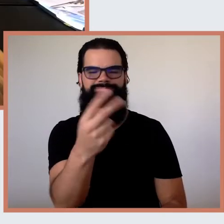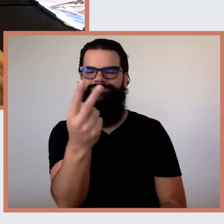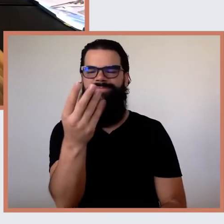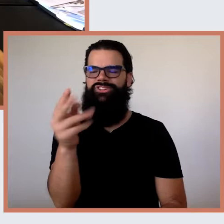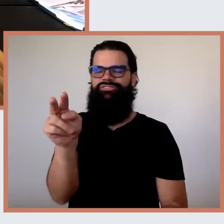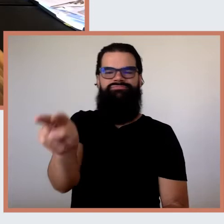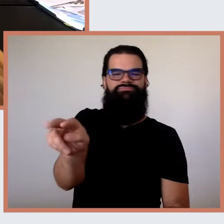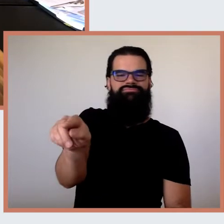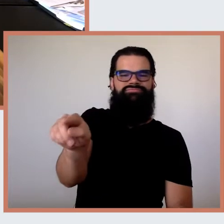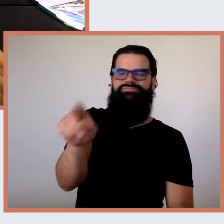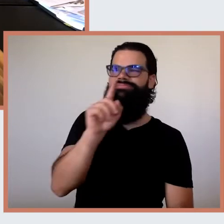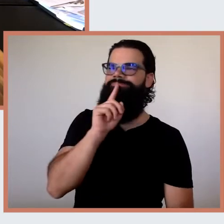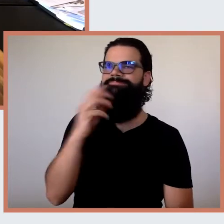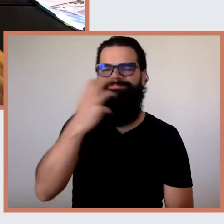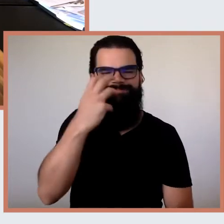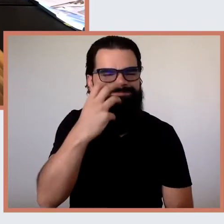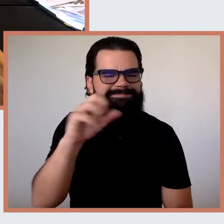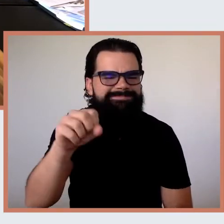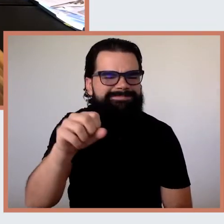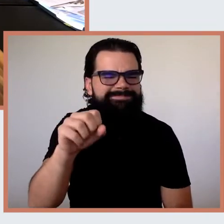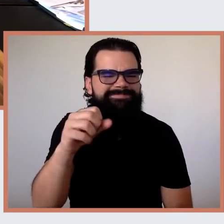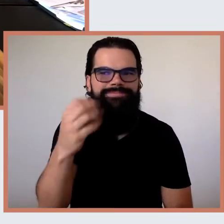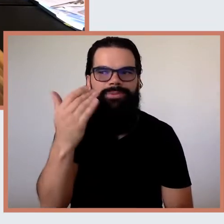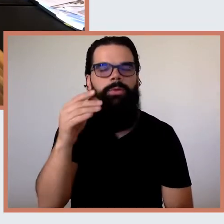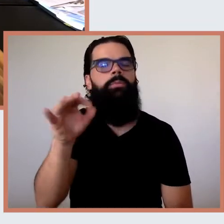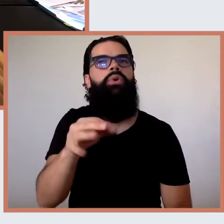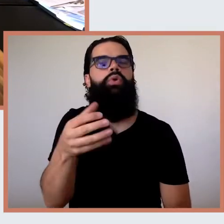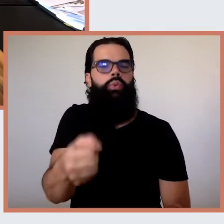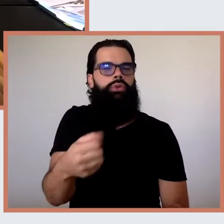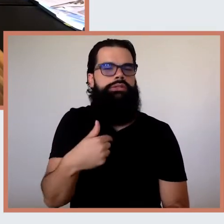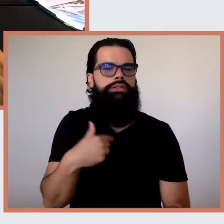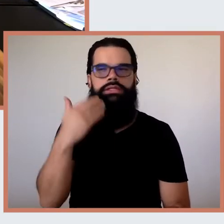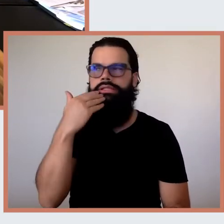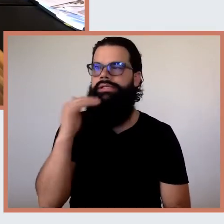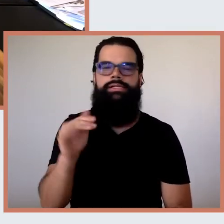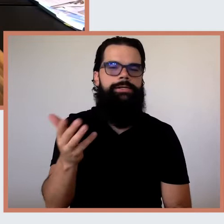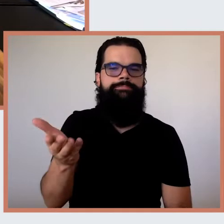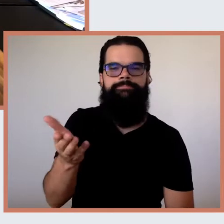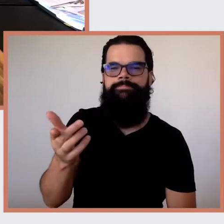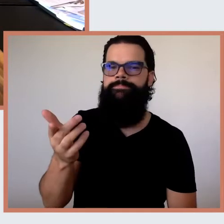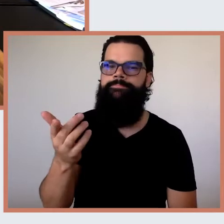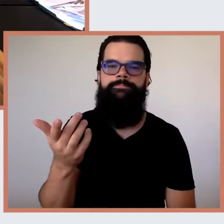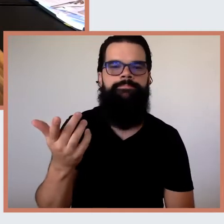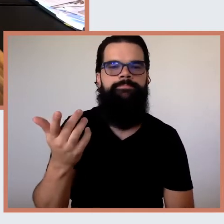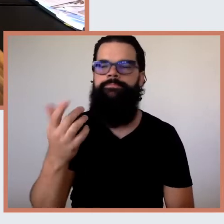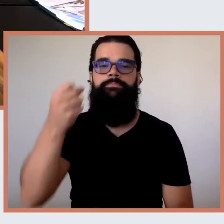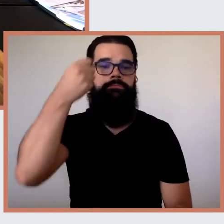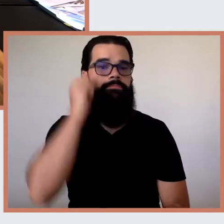You know, there are two ways to look at that. That is such a, that's so fascinating because trust me and anybody who has